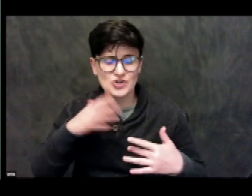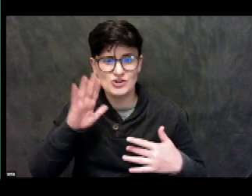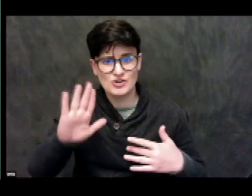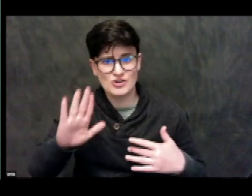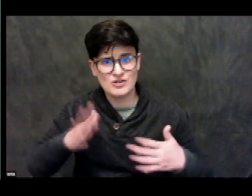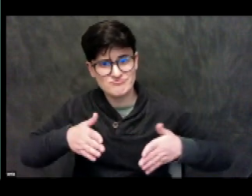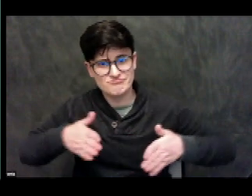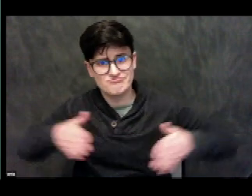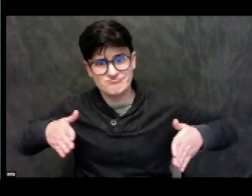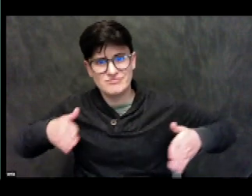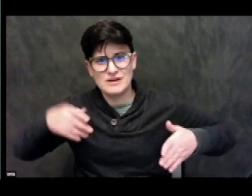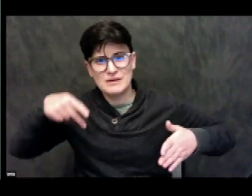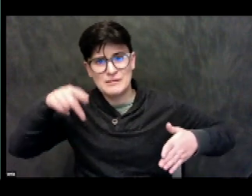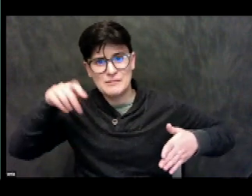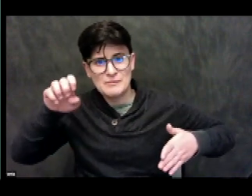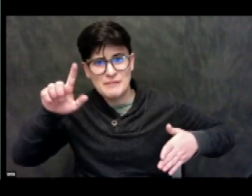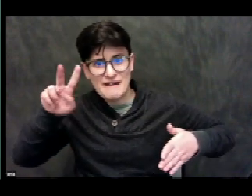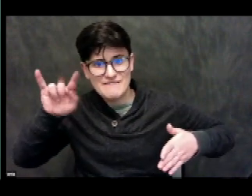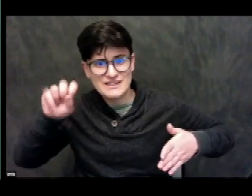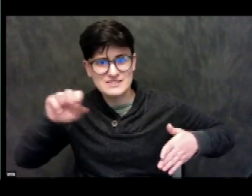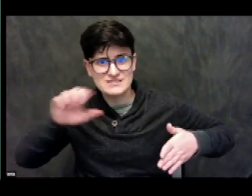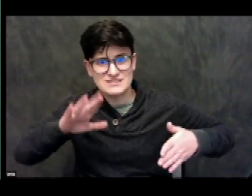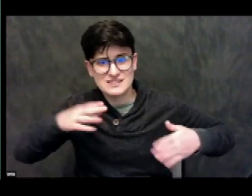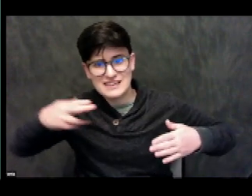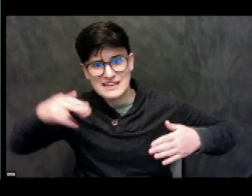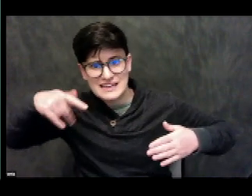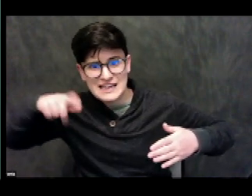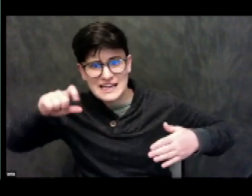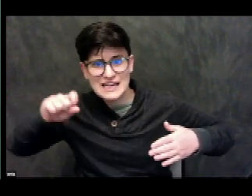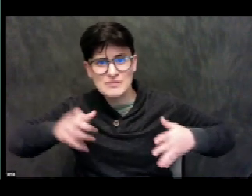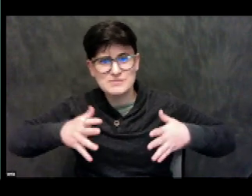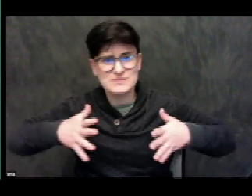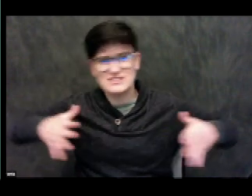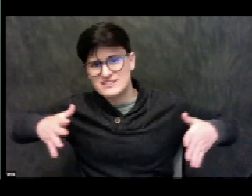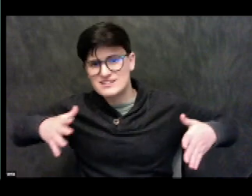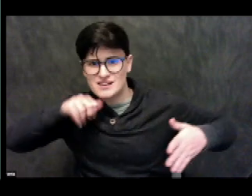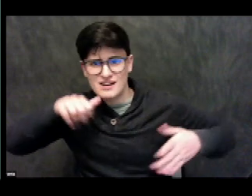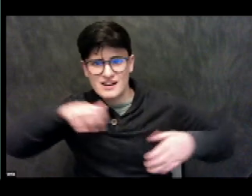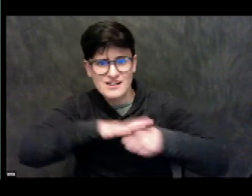She just had this worry that the baby wouldn't fit.